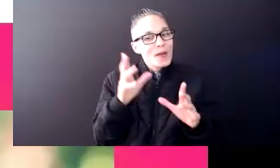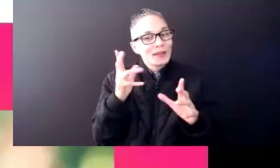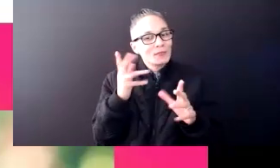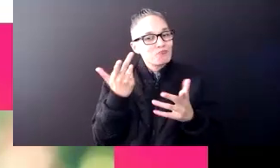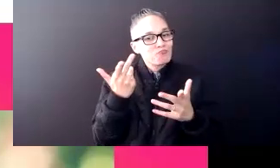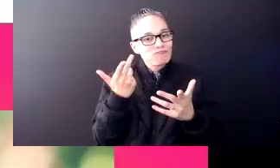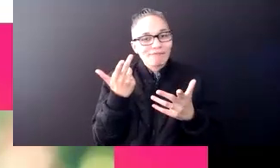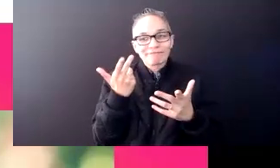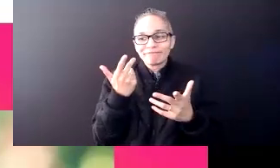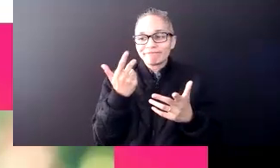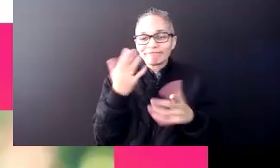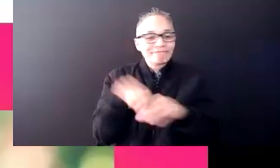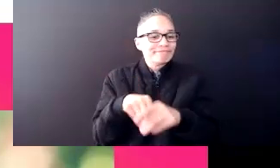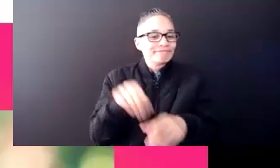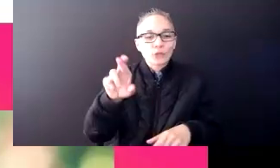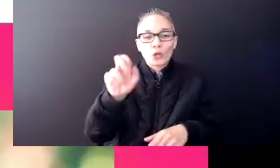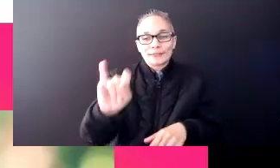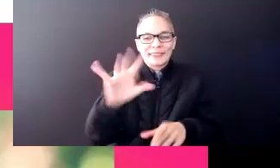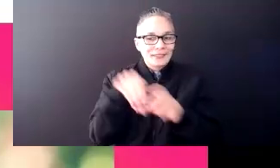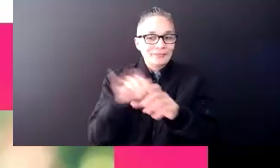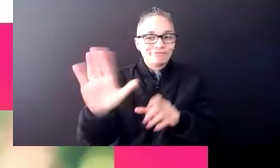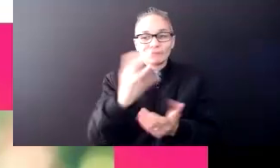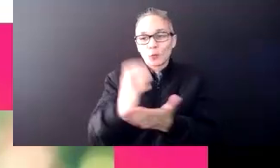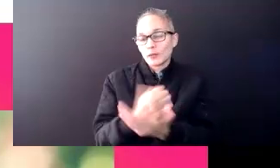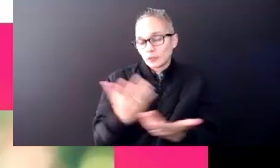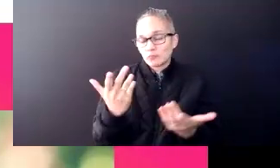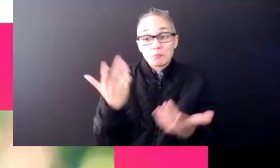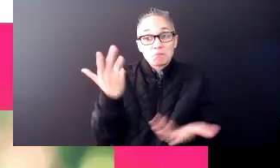some element of RSI in our courses, and we may not realize it.